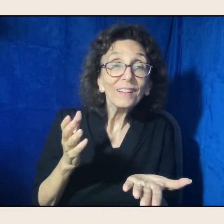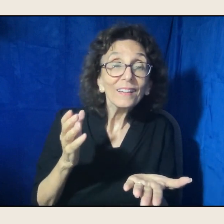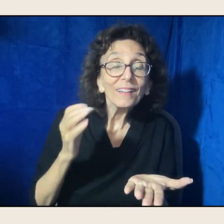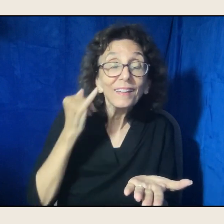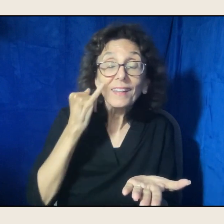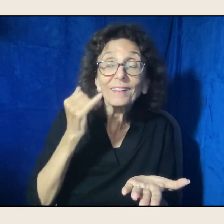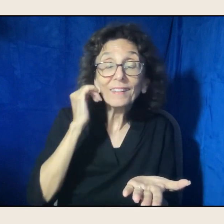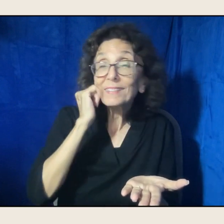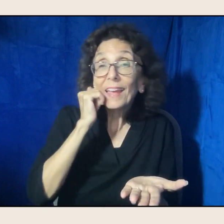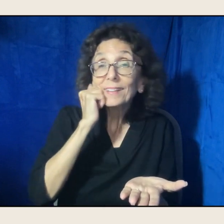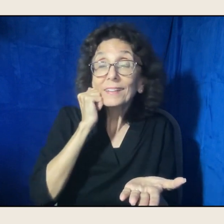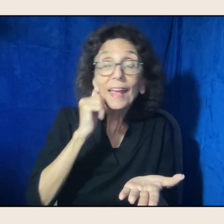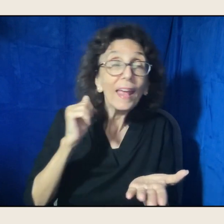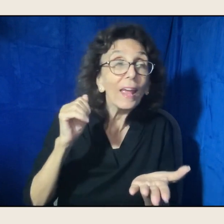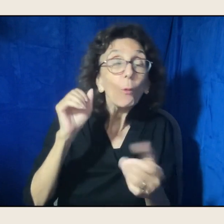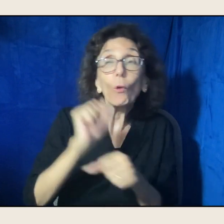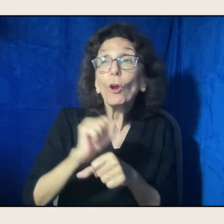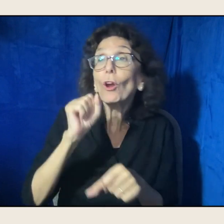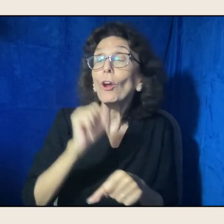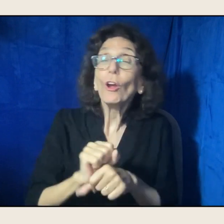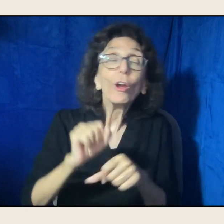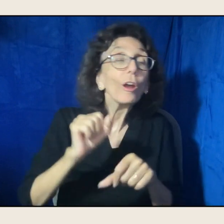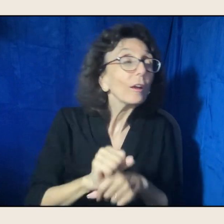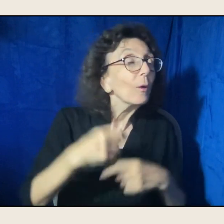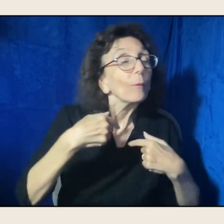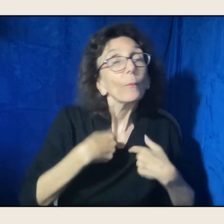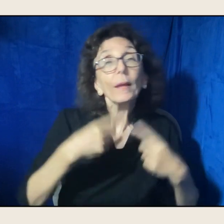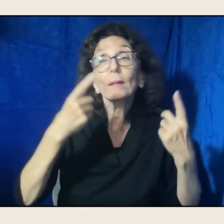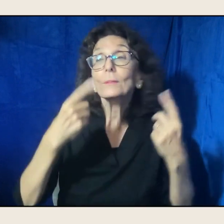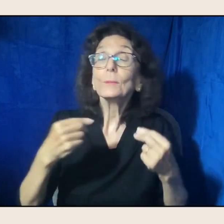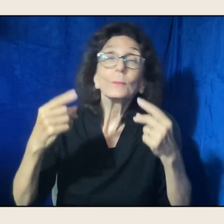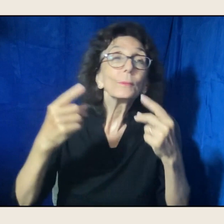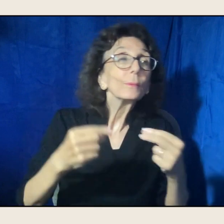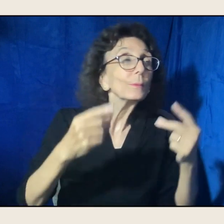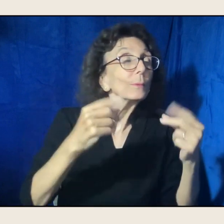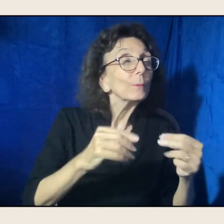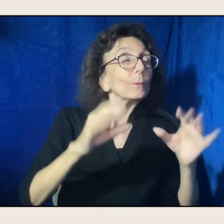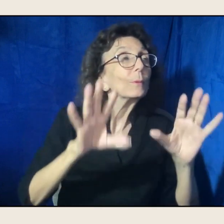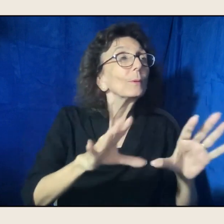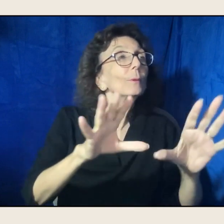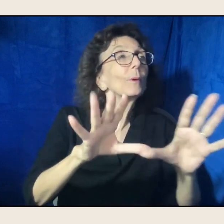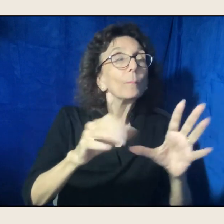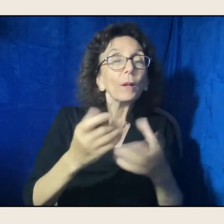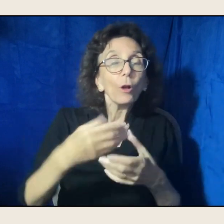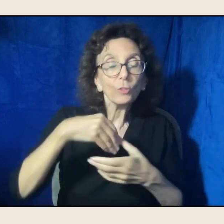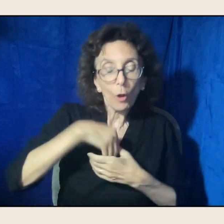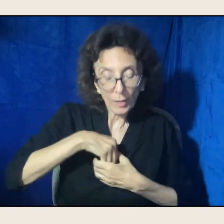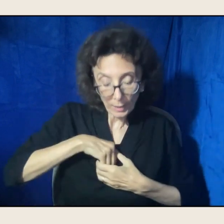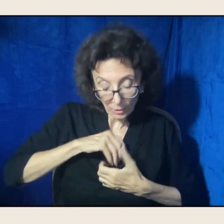Not only the work that we're doing externally, but even internally in terms of our own lived experience